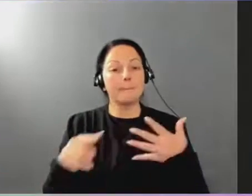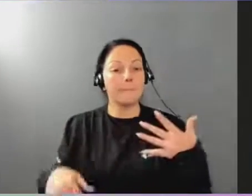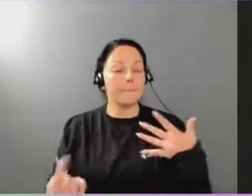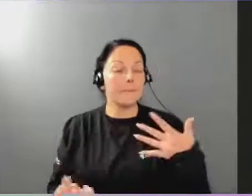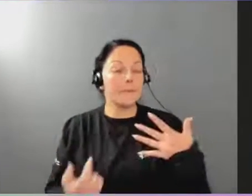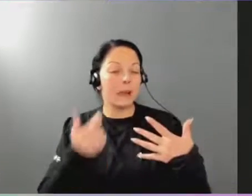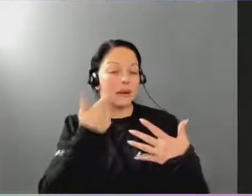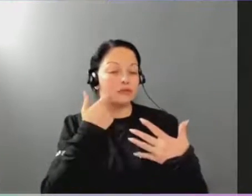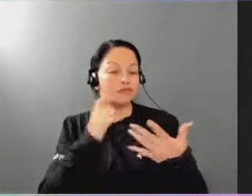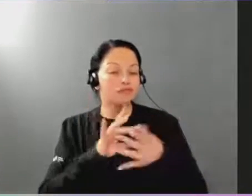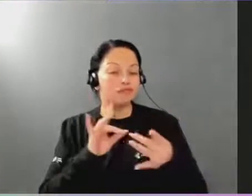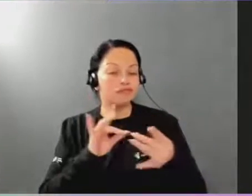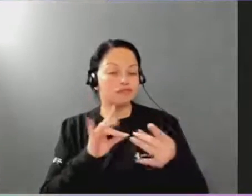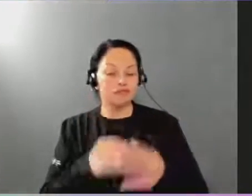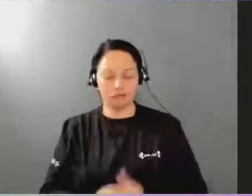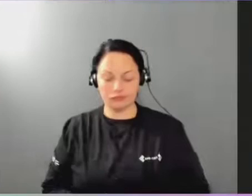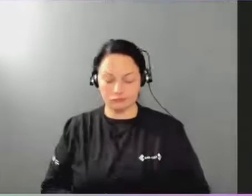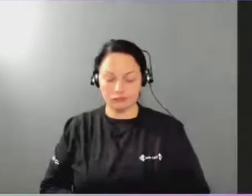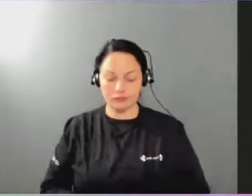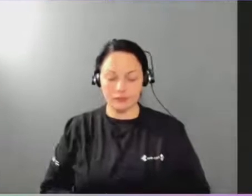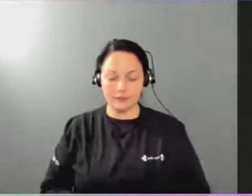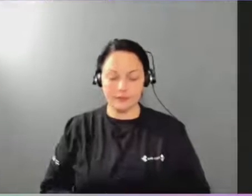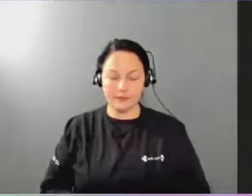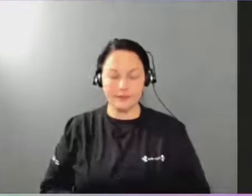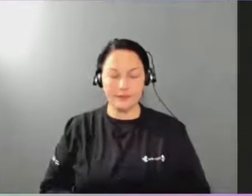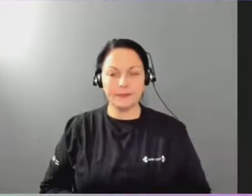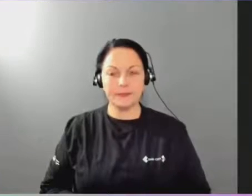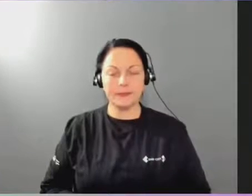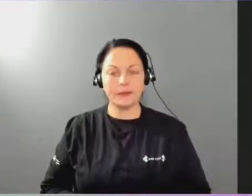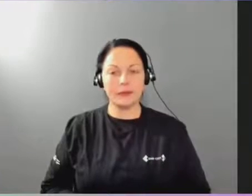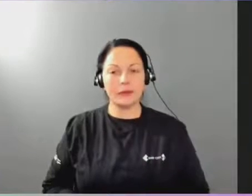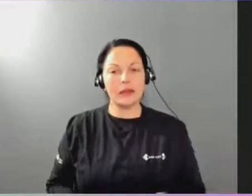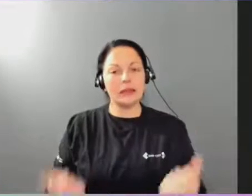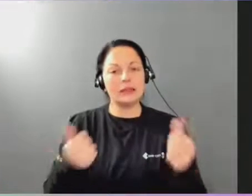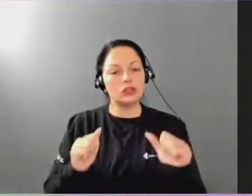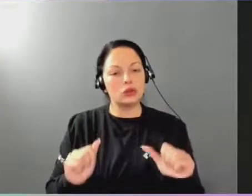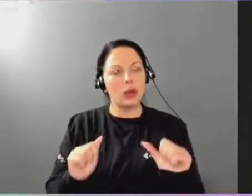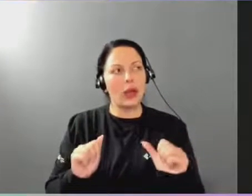So you can play on all of those